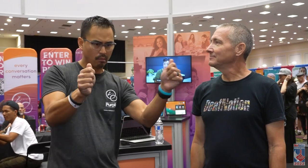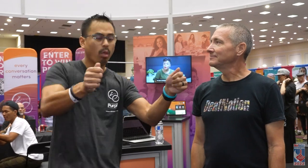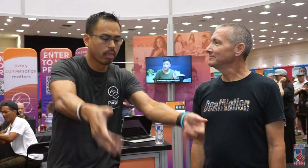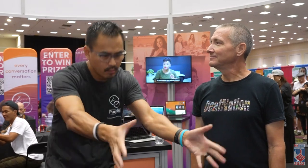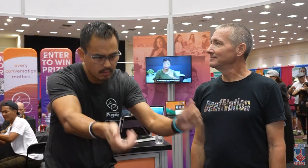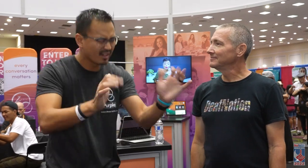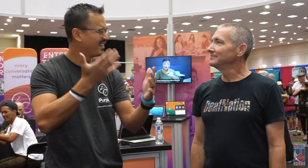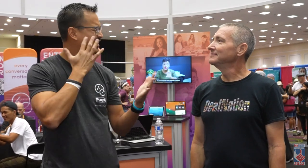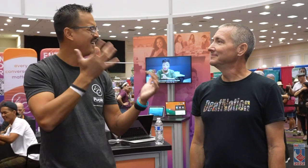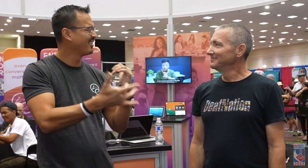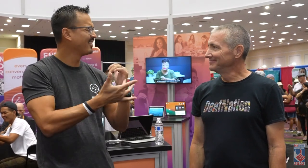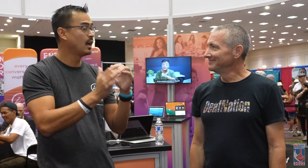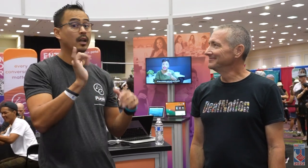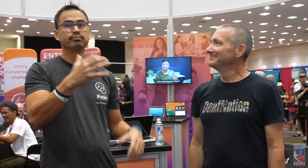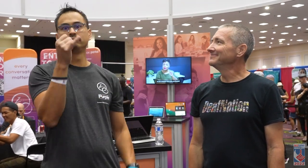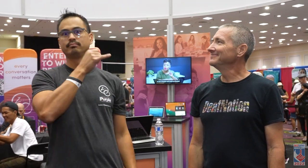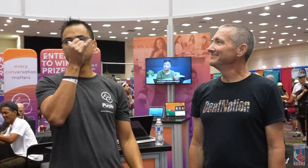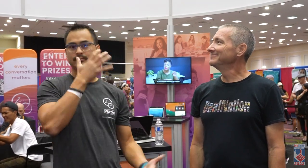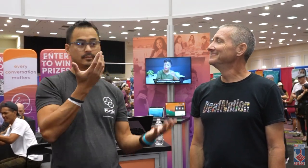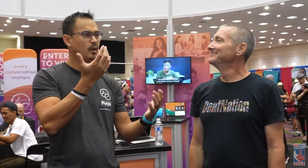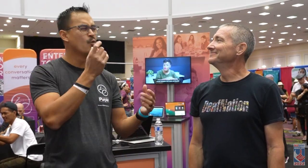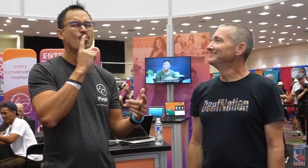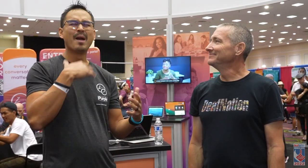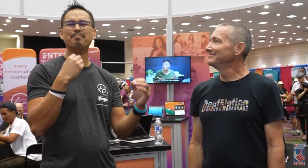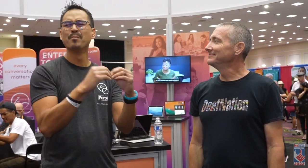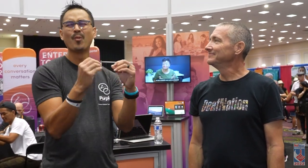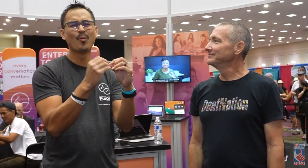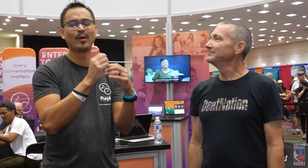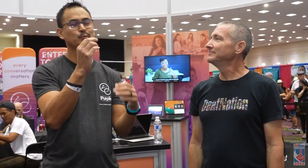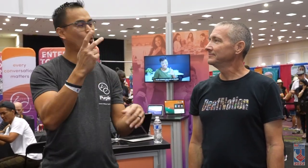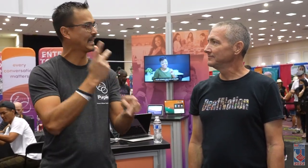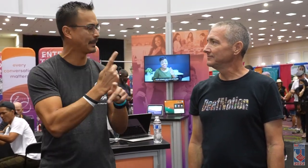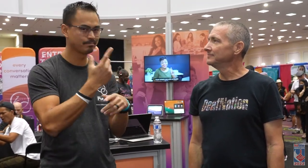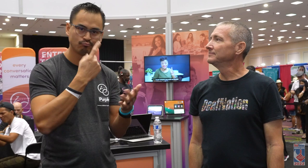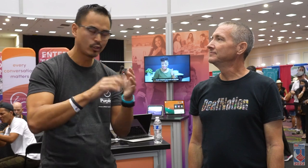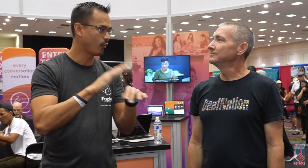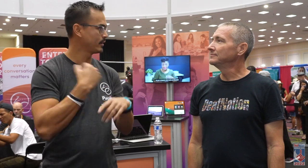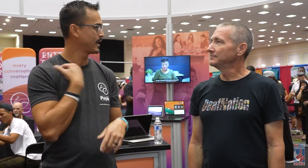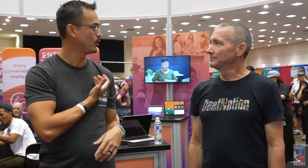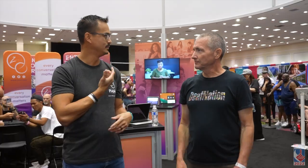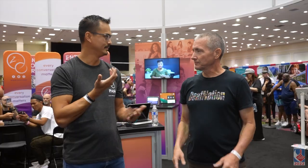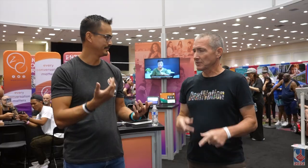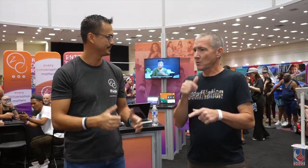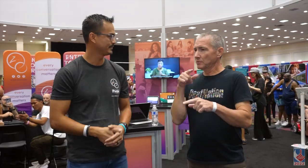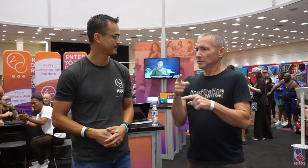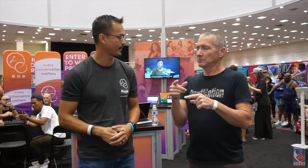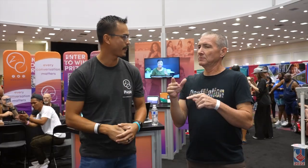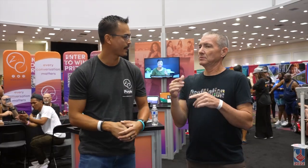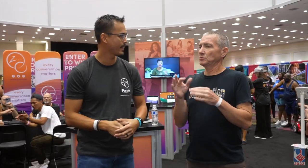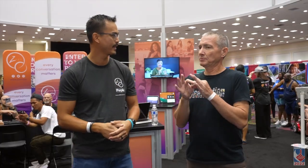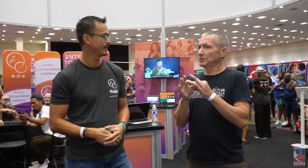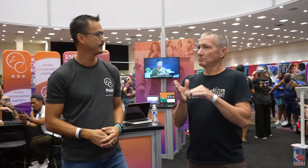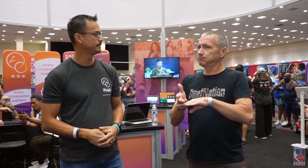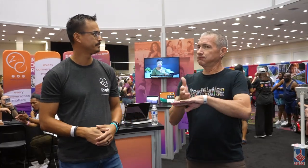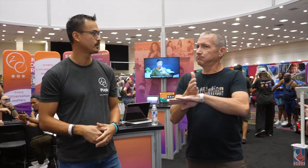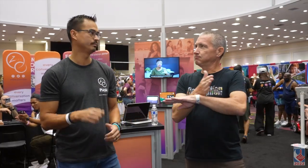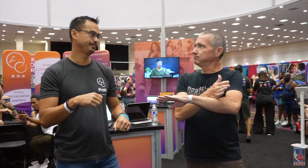or adjust the camera and it falls. That kind of new technology is amazing! Really, there’s so much more so keep checking in on us. Not only that but interpreting services